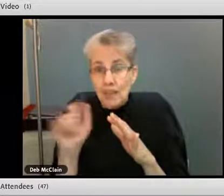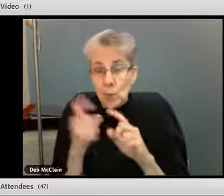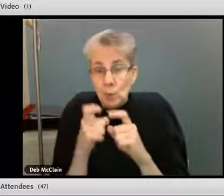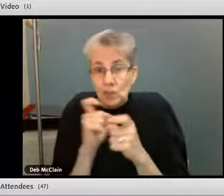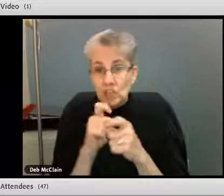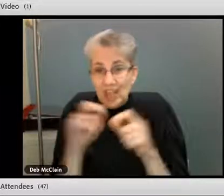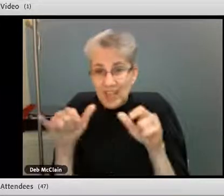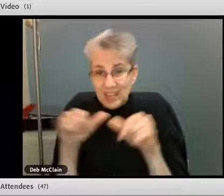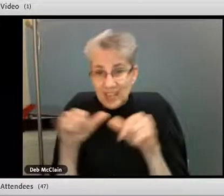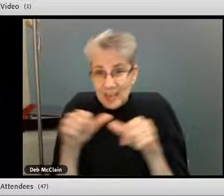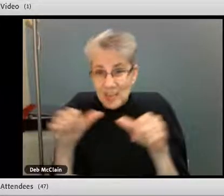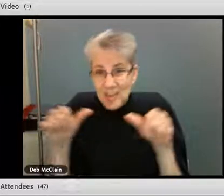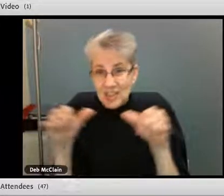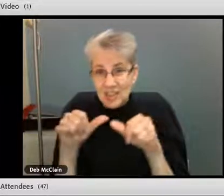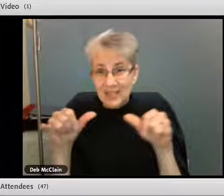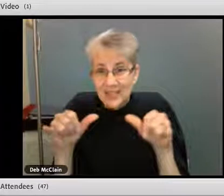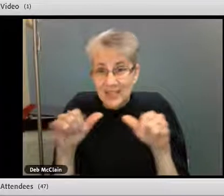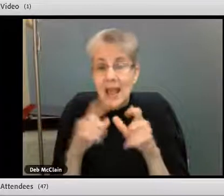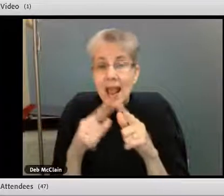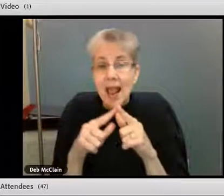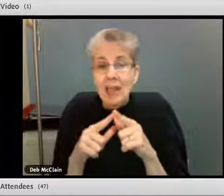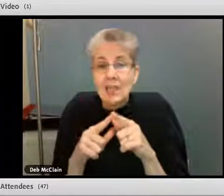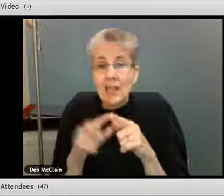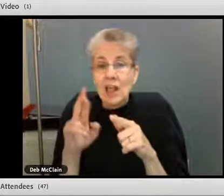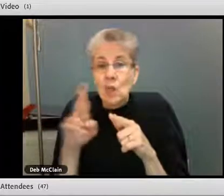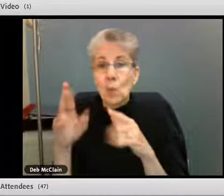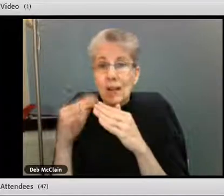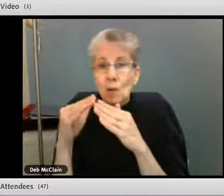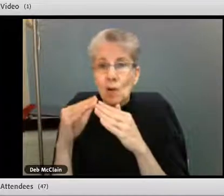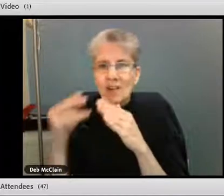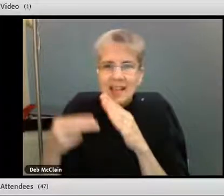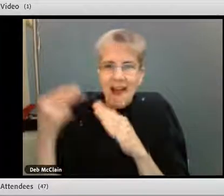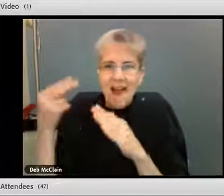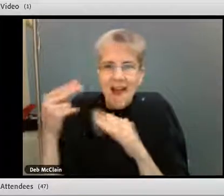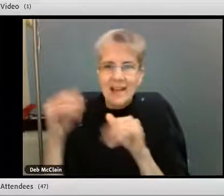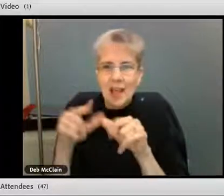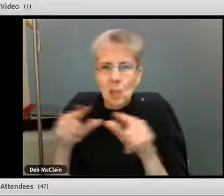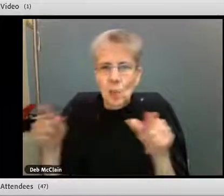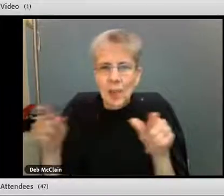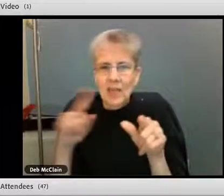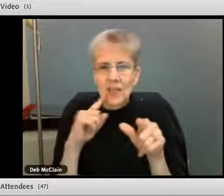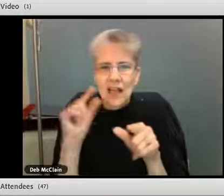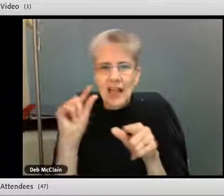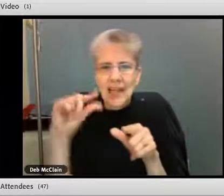Over here is the height and click, and there's a little -- constrained proportions is what it's called,